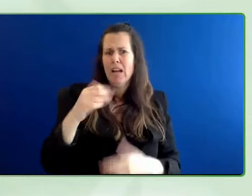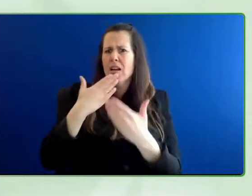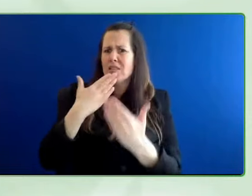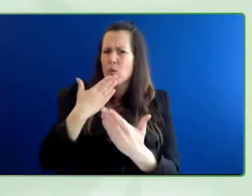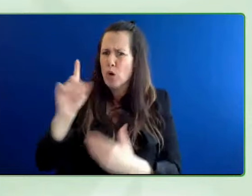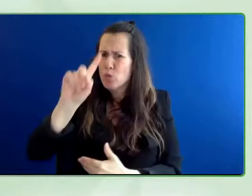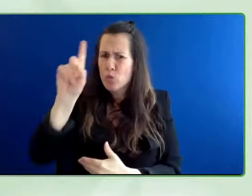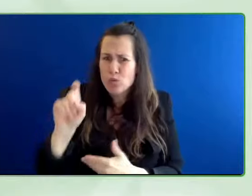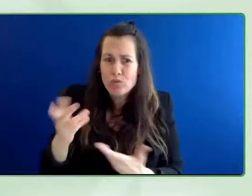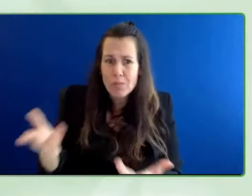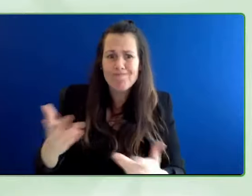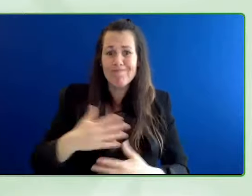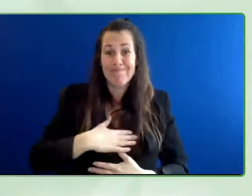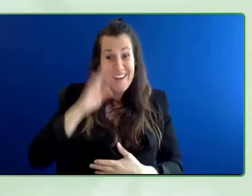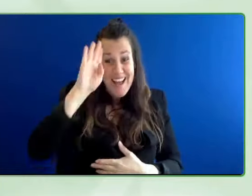as well.